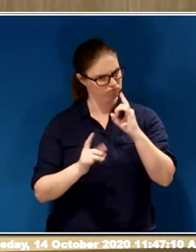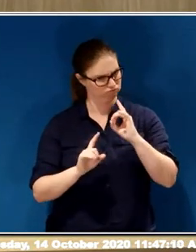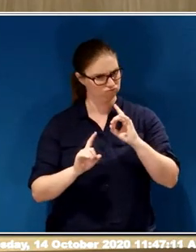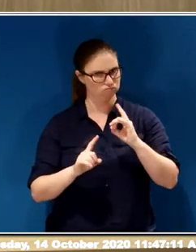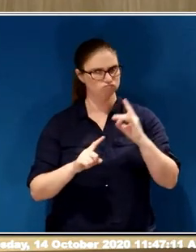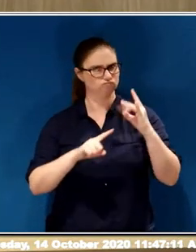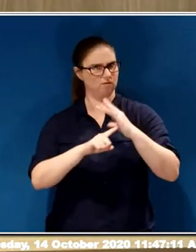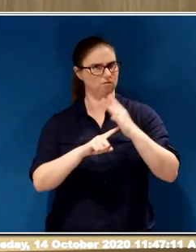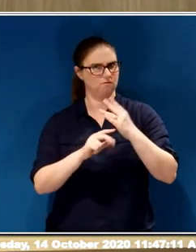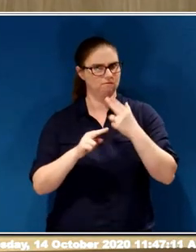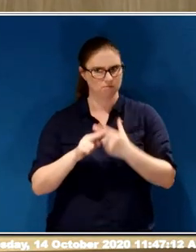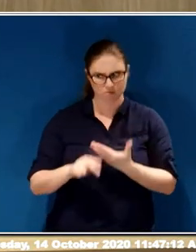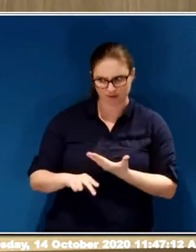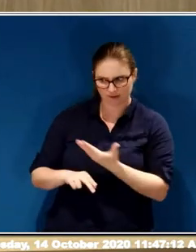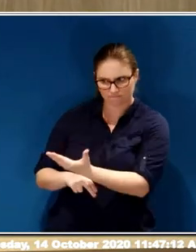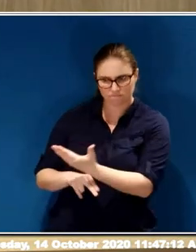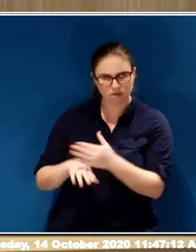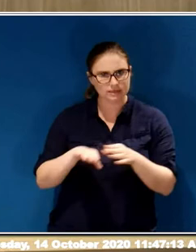in his education experience.